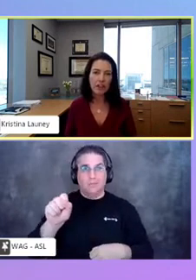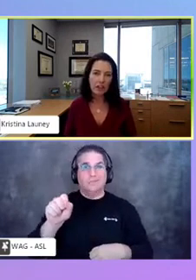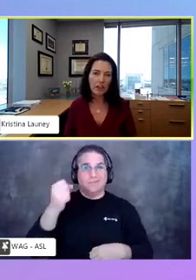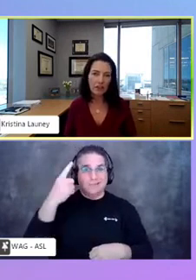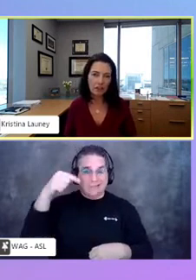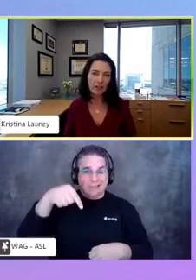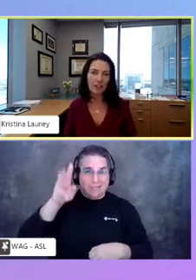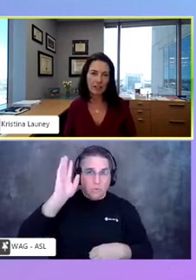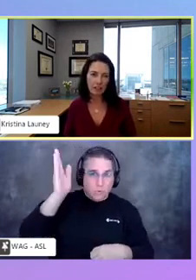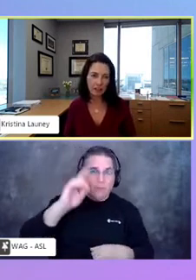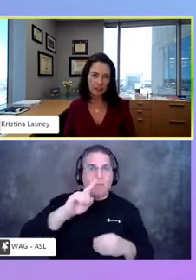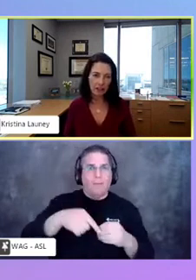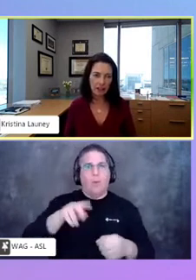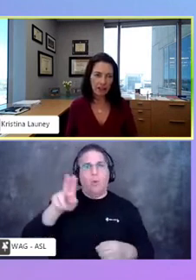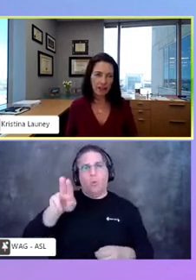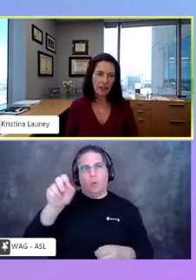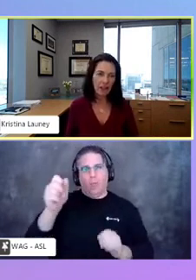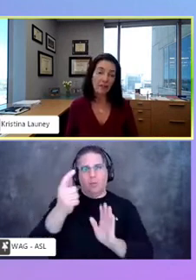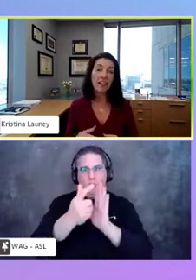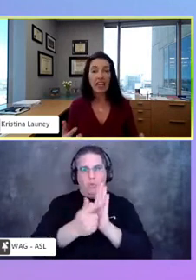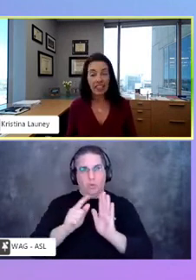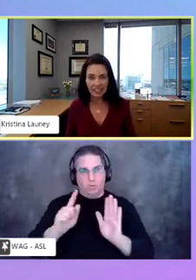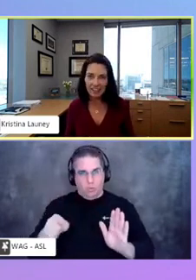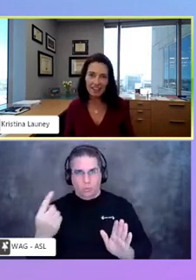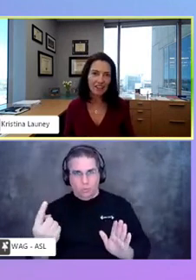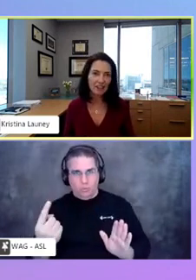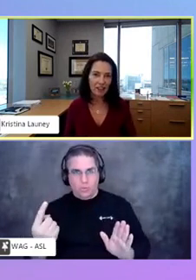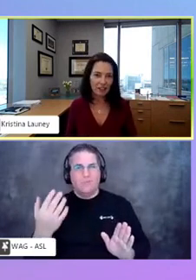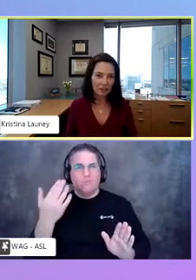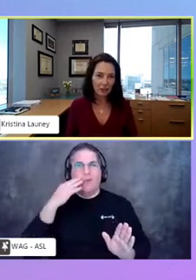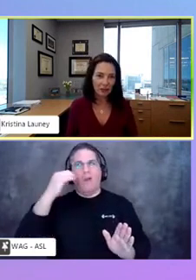licensed in California, practiced in the united states, but we're only talking